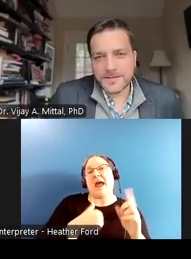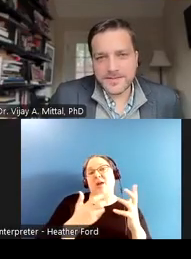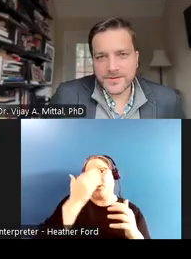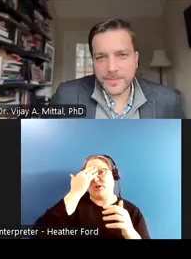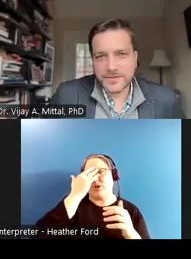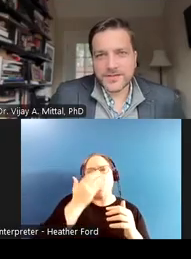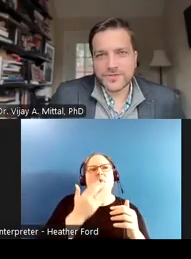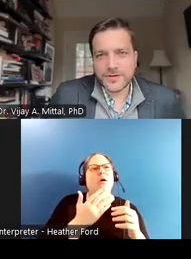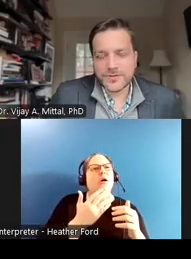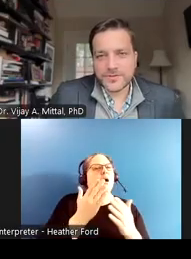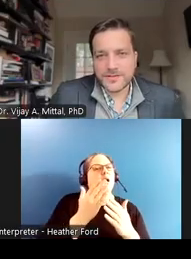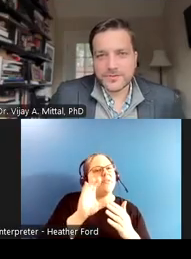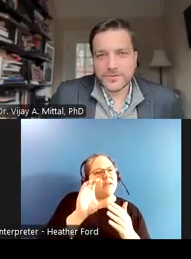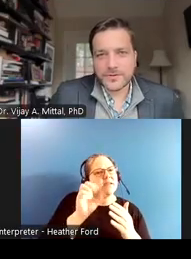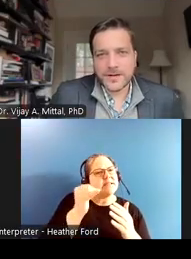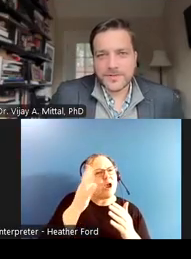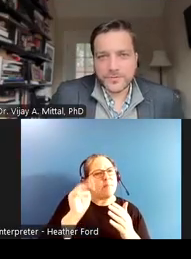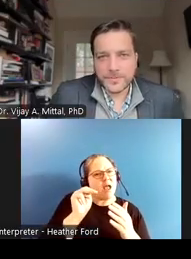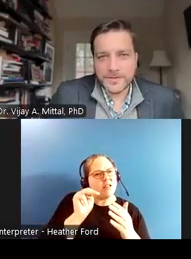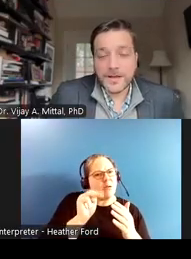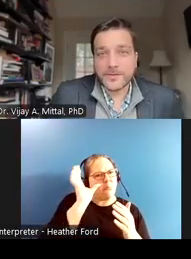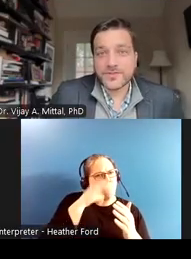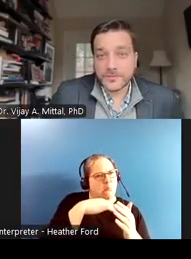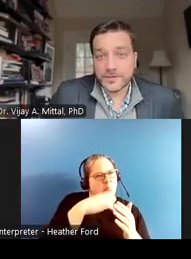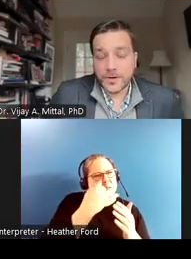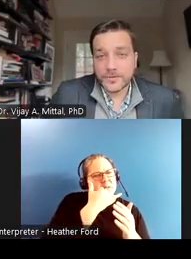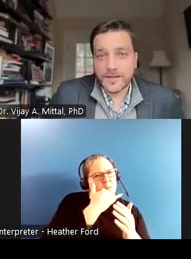in the cerebellar substructures in this clinical high-risisk group and and there certainly were